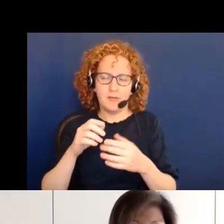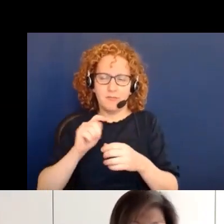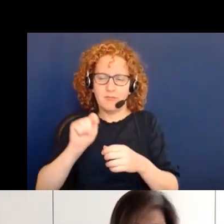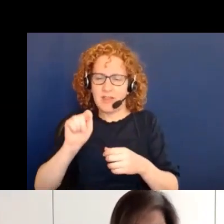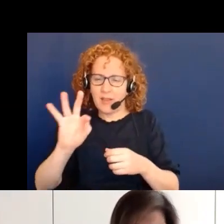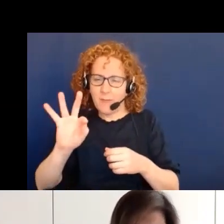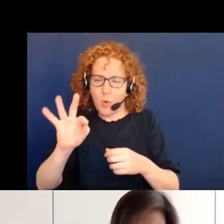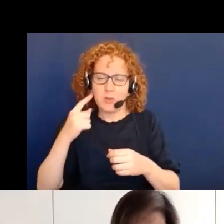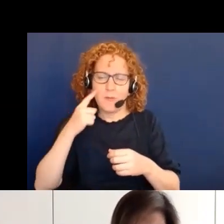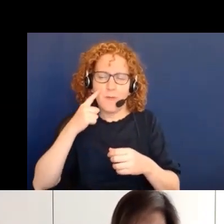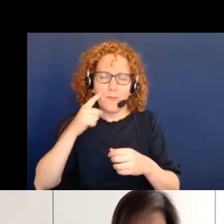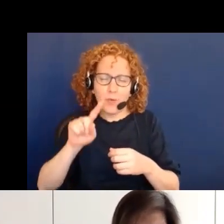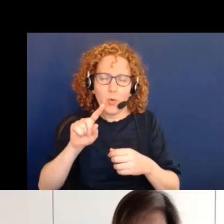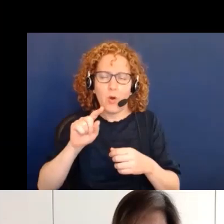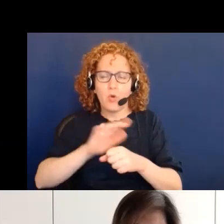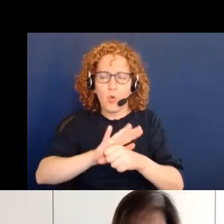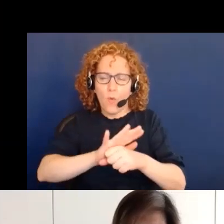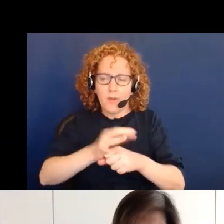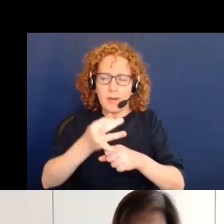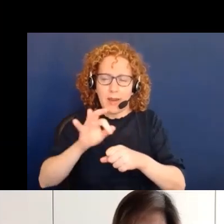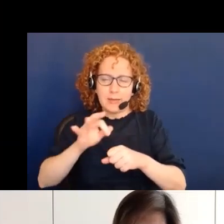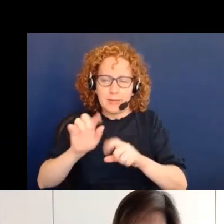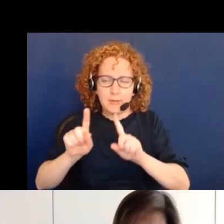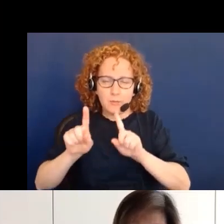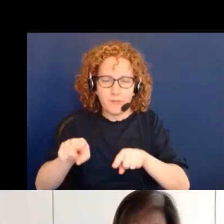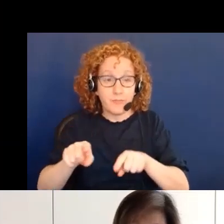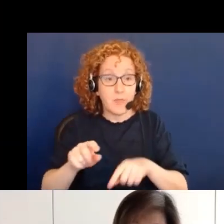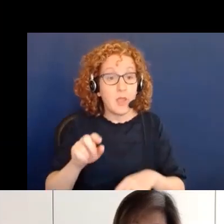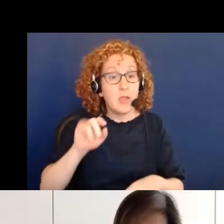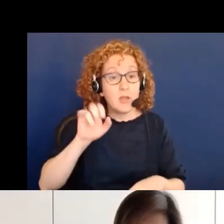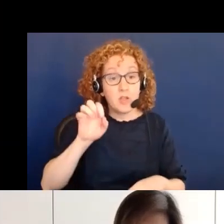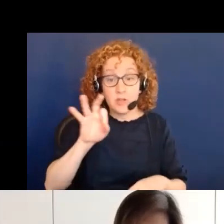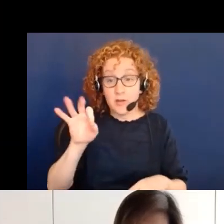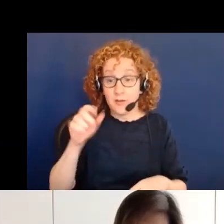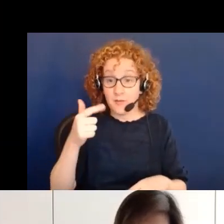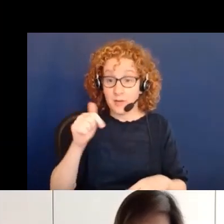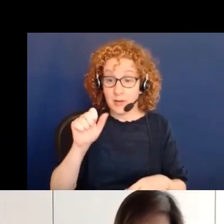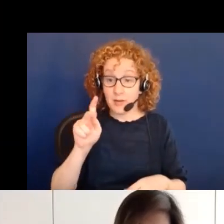Jeff Gaskill with the U.S. Department of State is the managing advisor